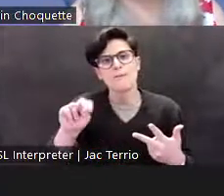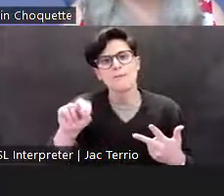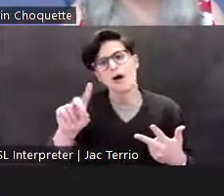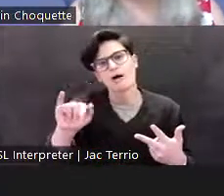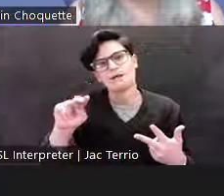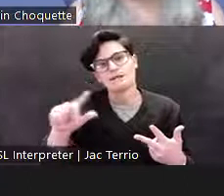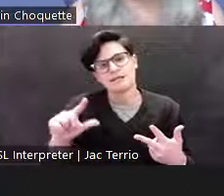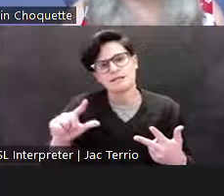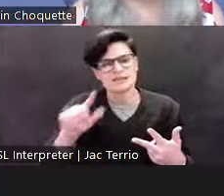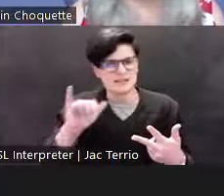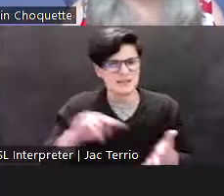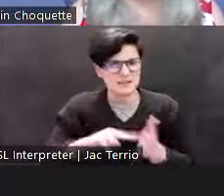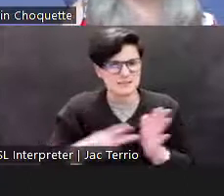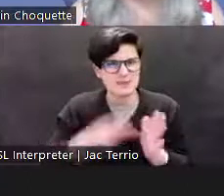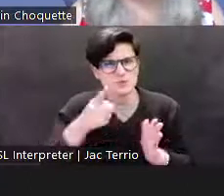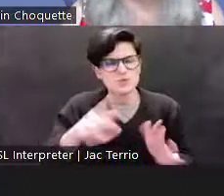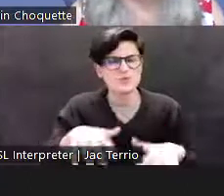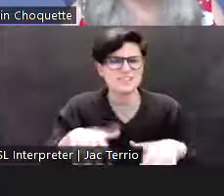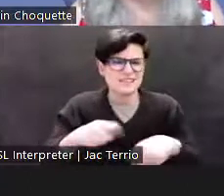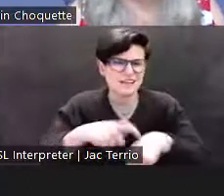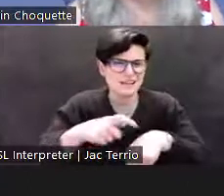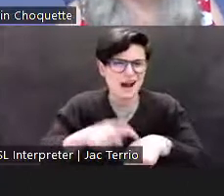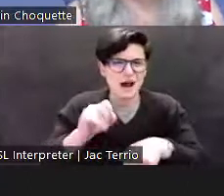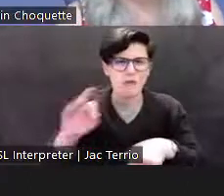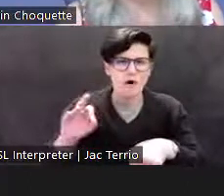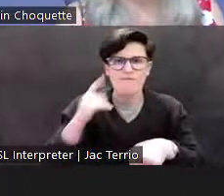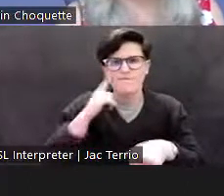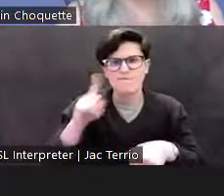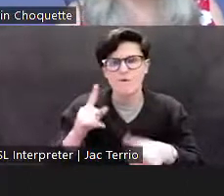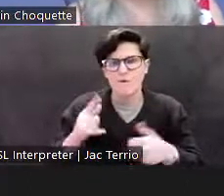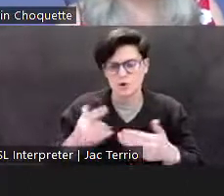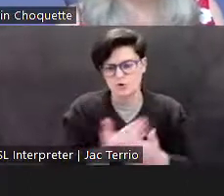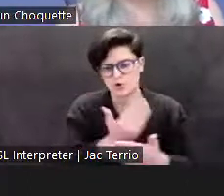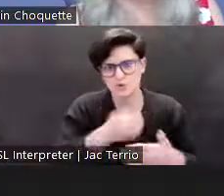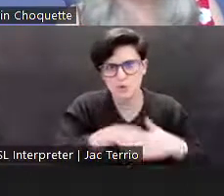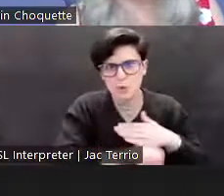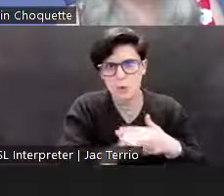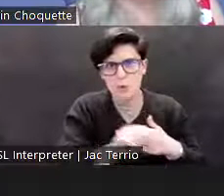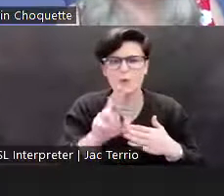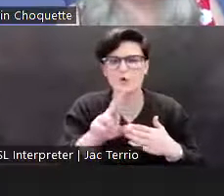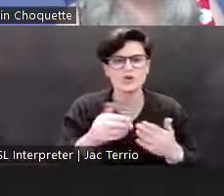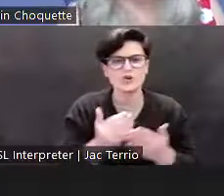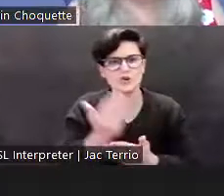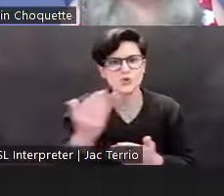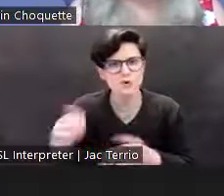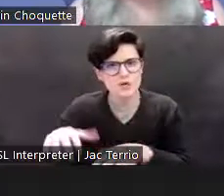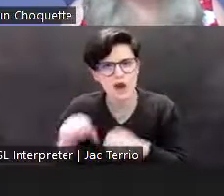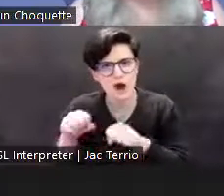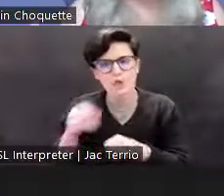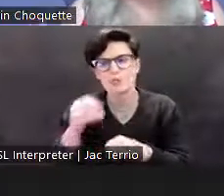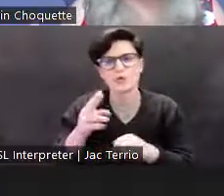work as a parent of a newborn, newly adopted or newly placed foster child to just build